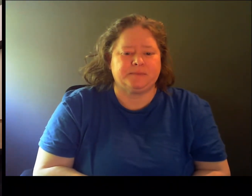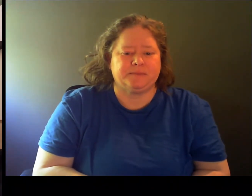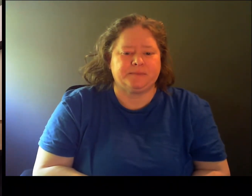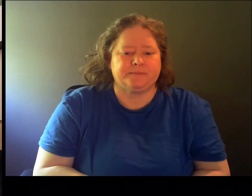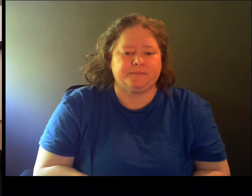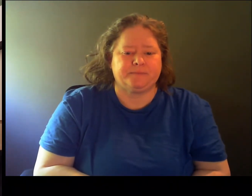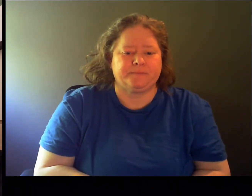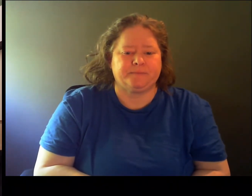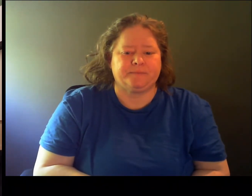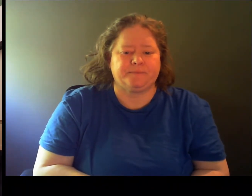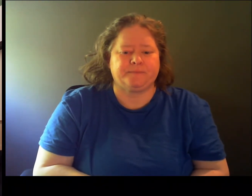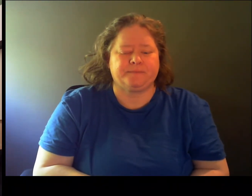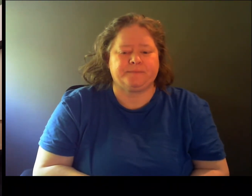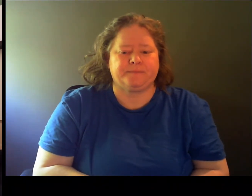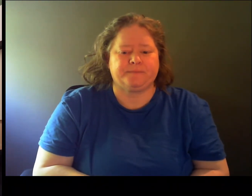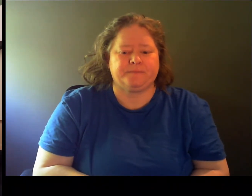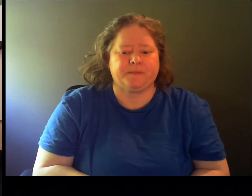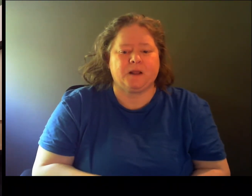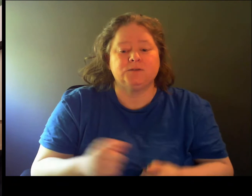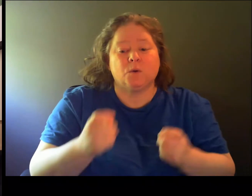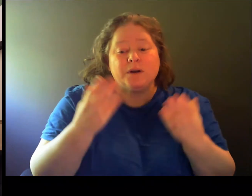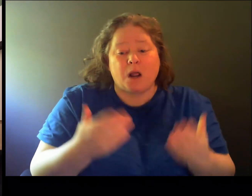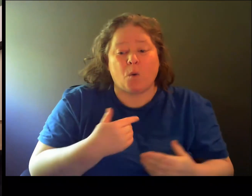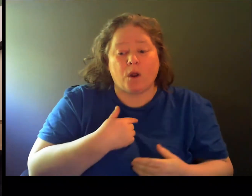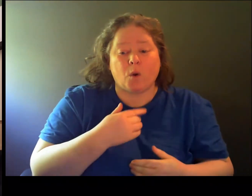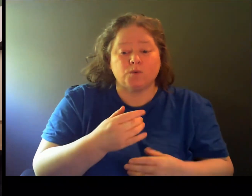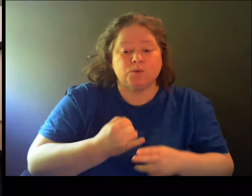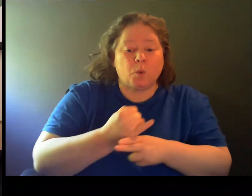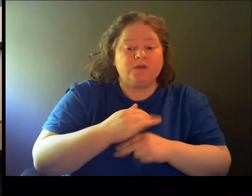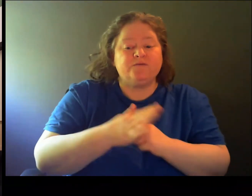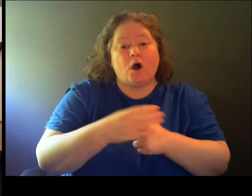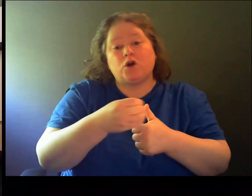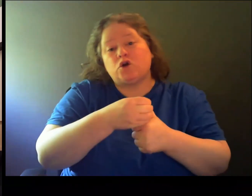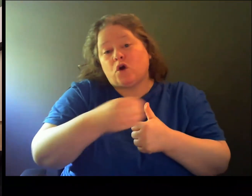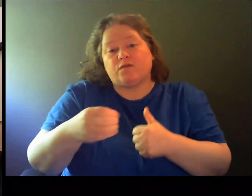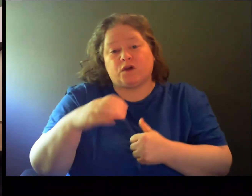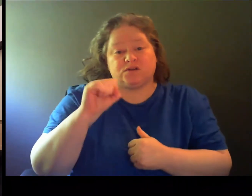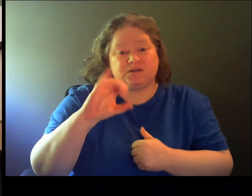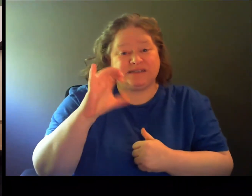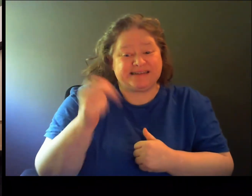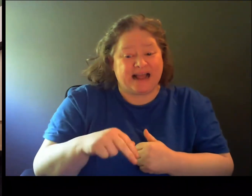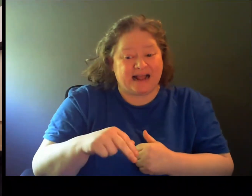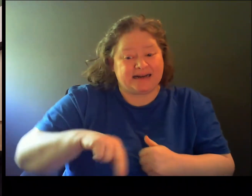So now, we're going to wait for another scan next month in May,